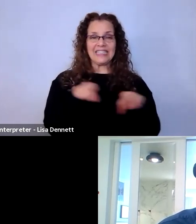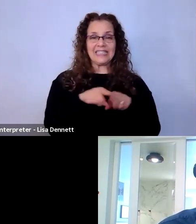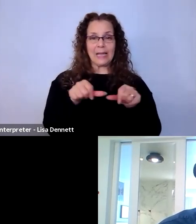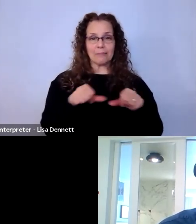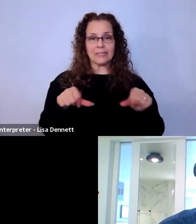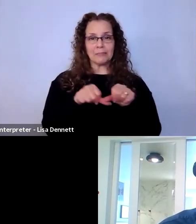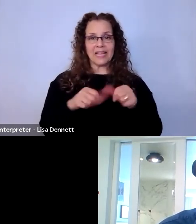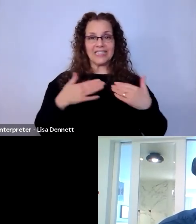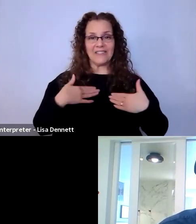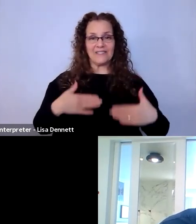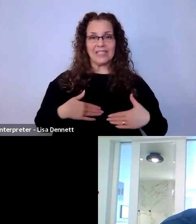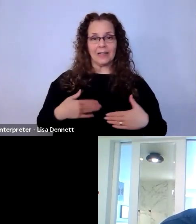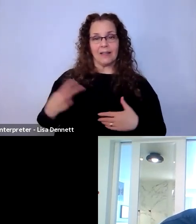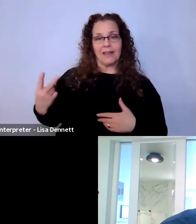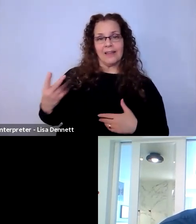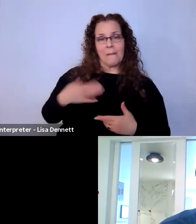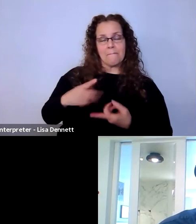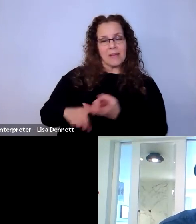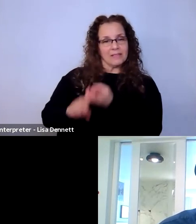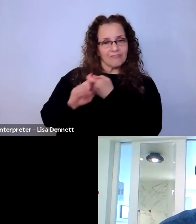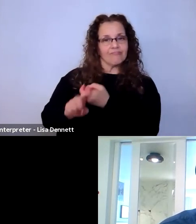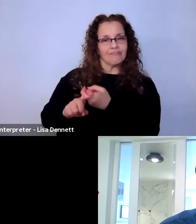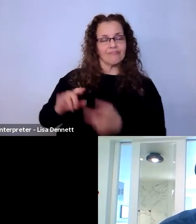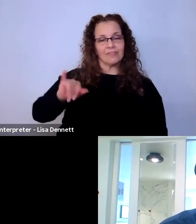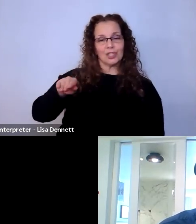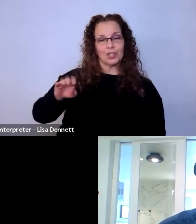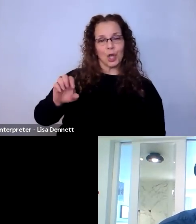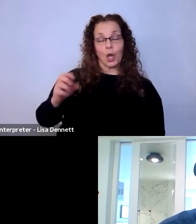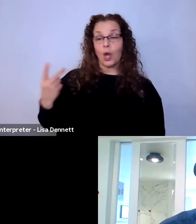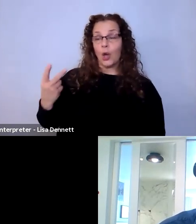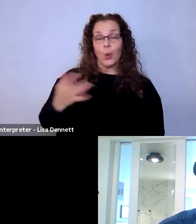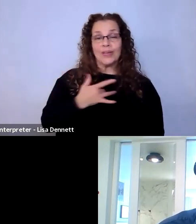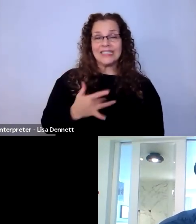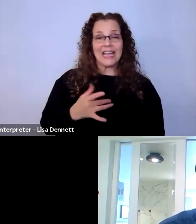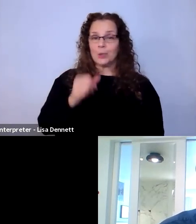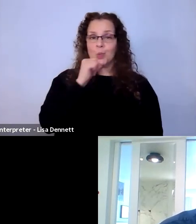good Pal job Devon, we are typically not together forget because it's a divide and conquer situation.